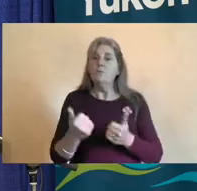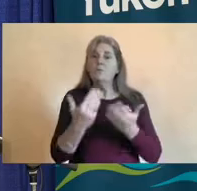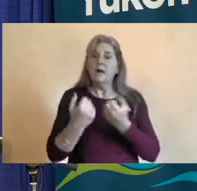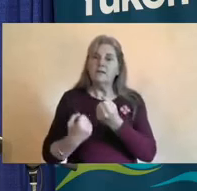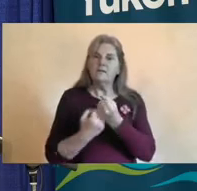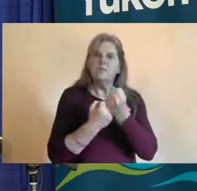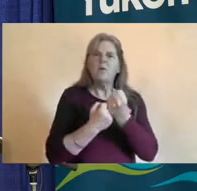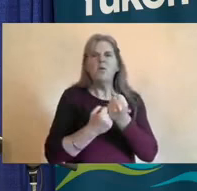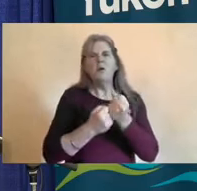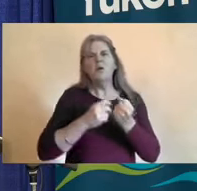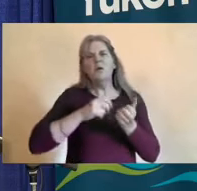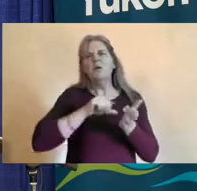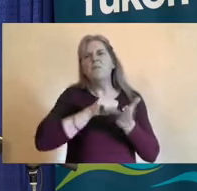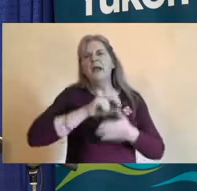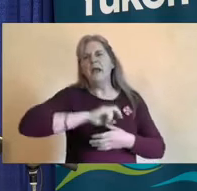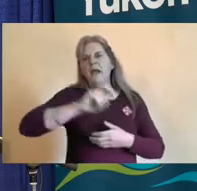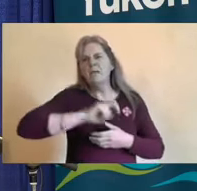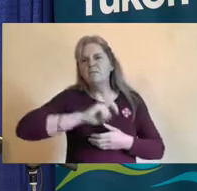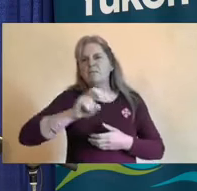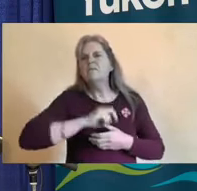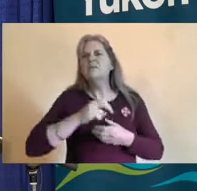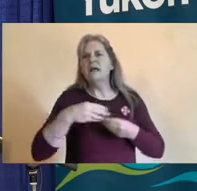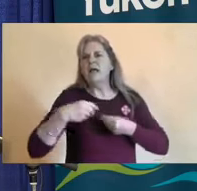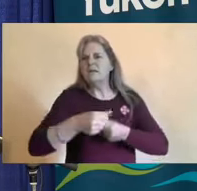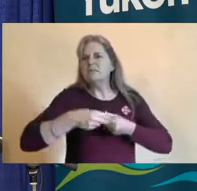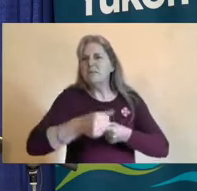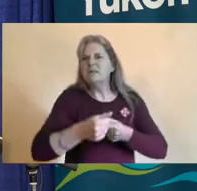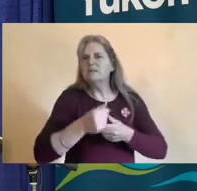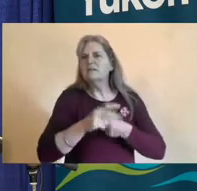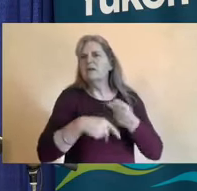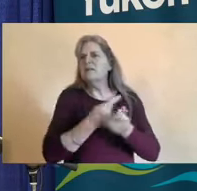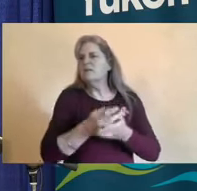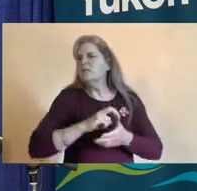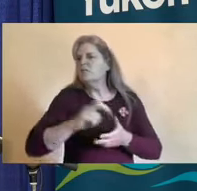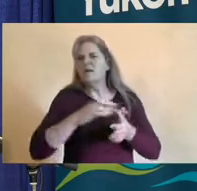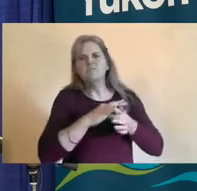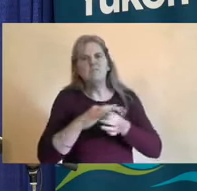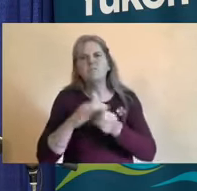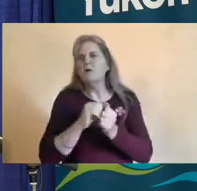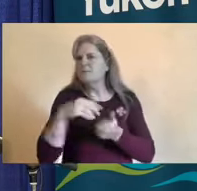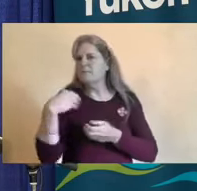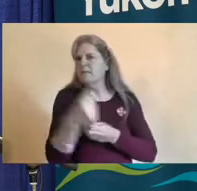for transportation, meeting expenses, and from any other travel-related expenses for in